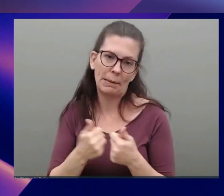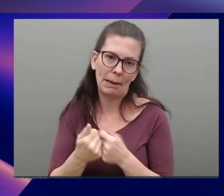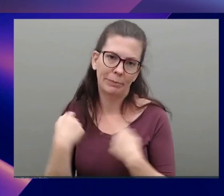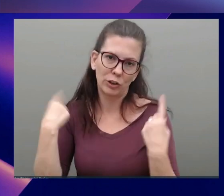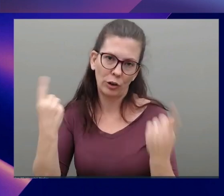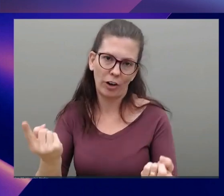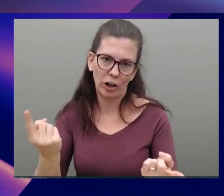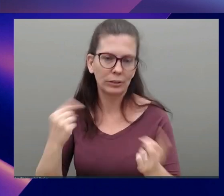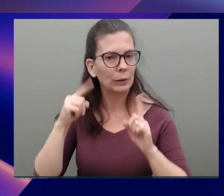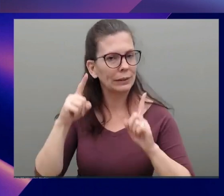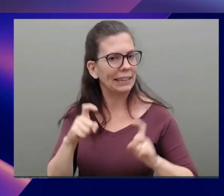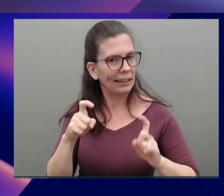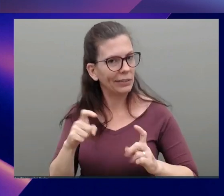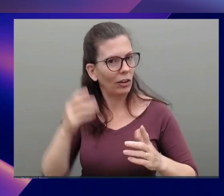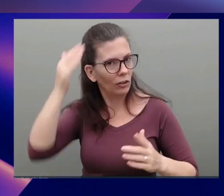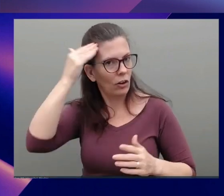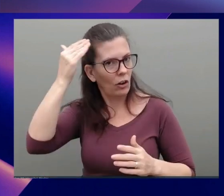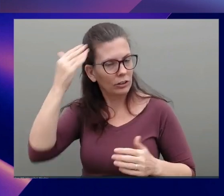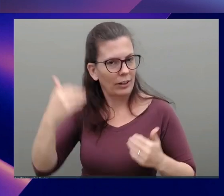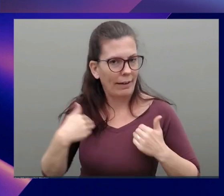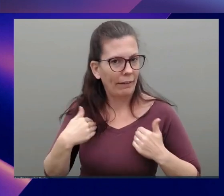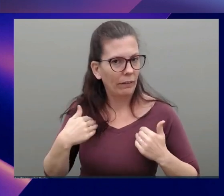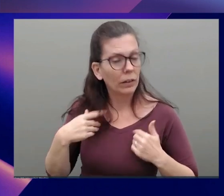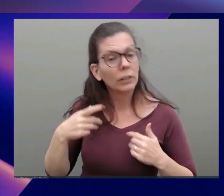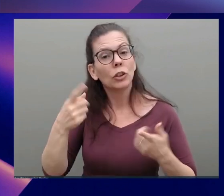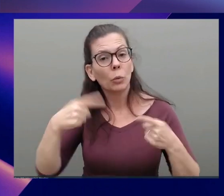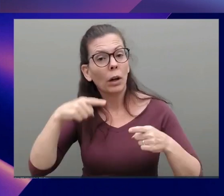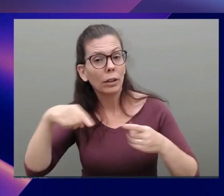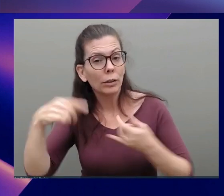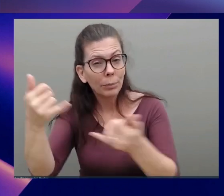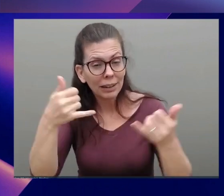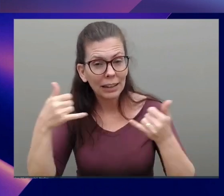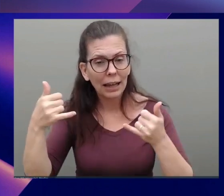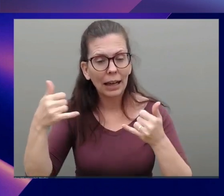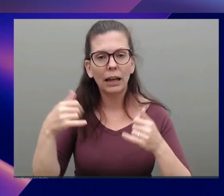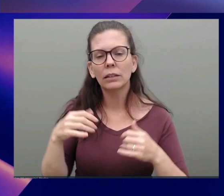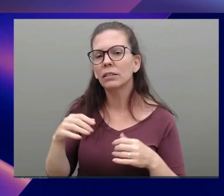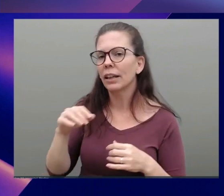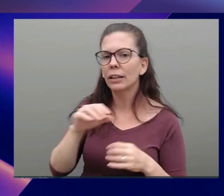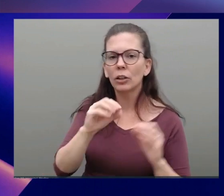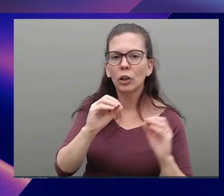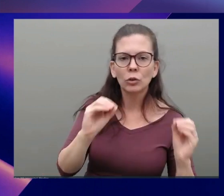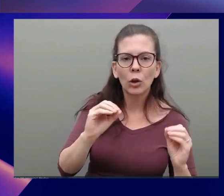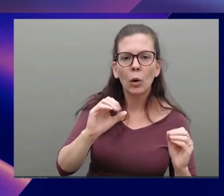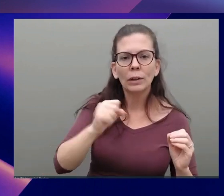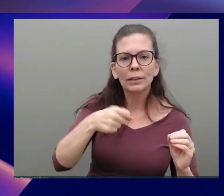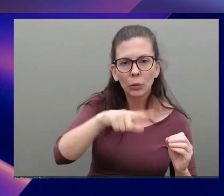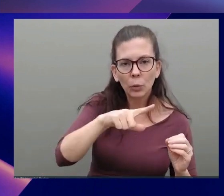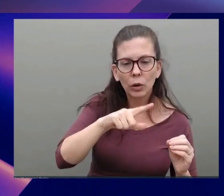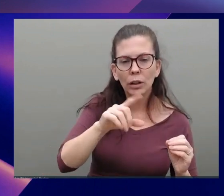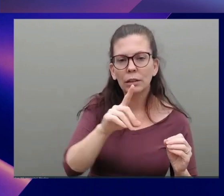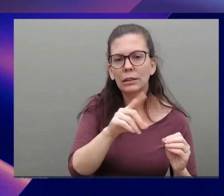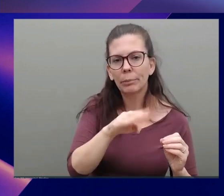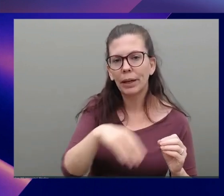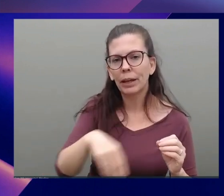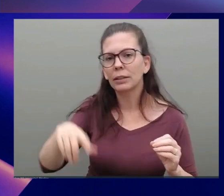As you play these levels about NoSQL databases, load balancers, security with IAM,